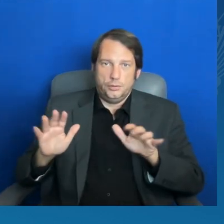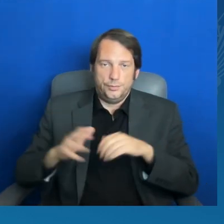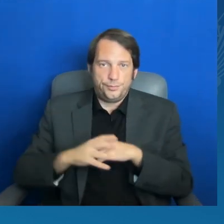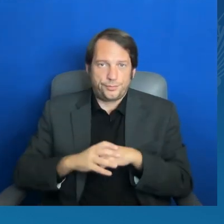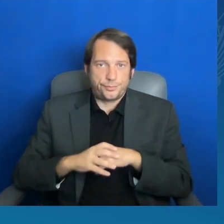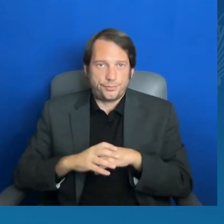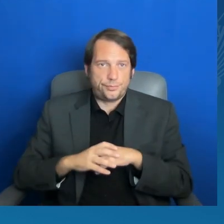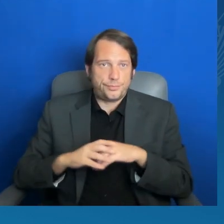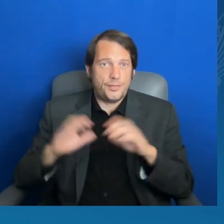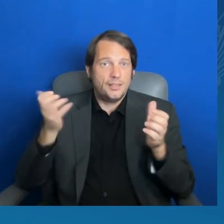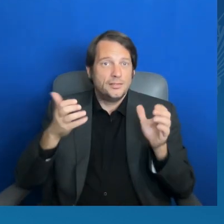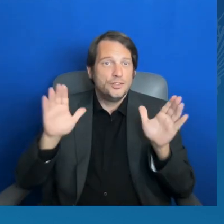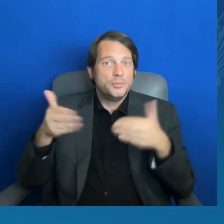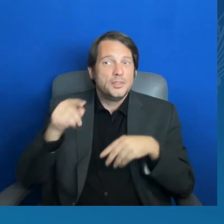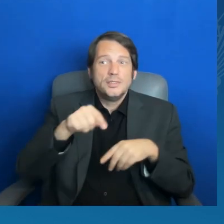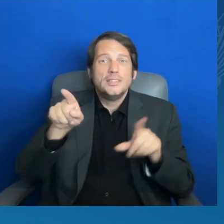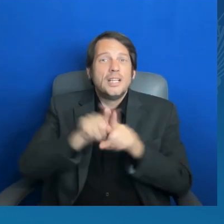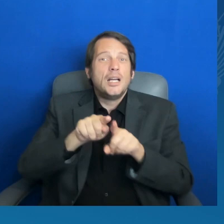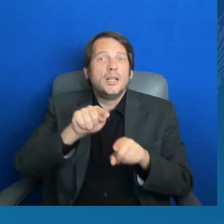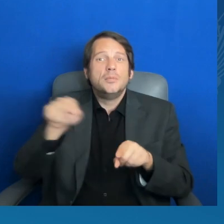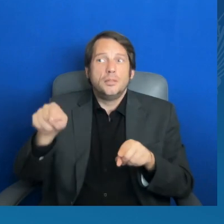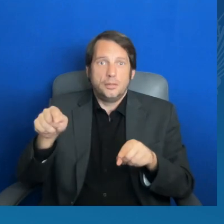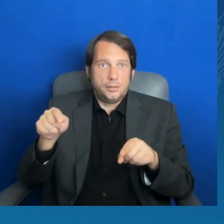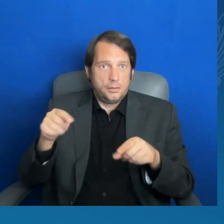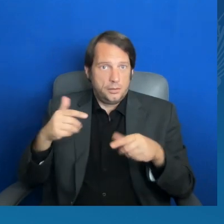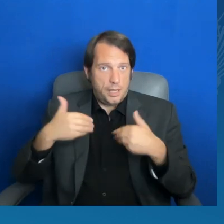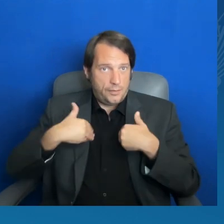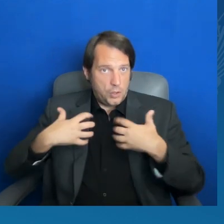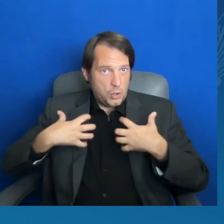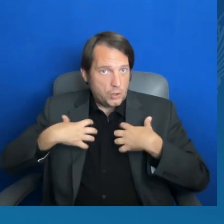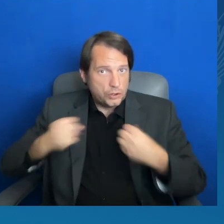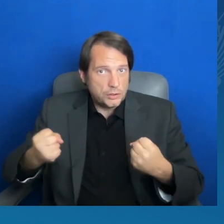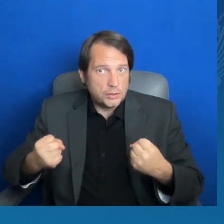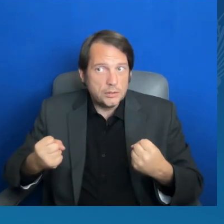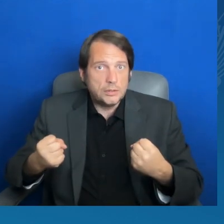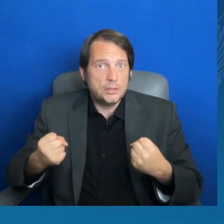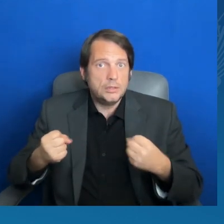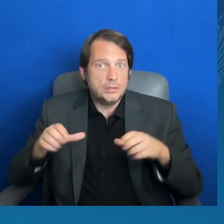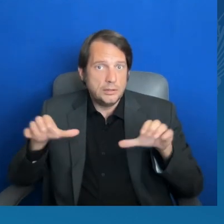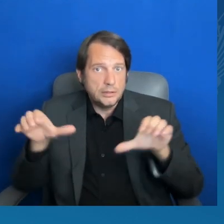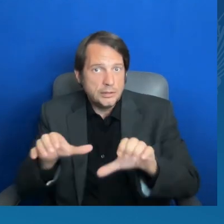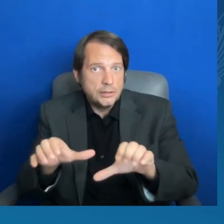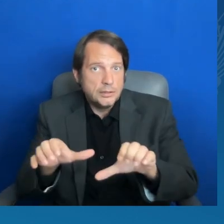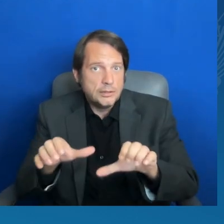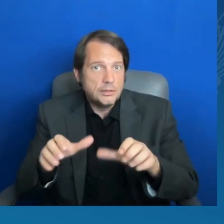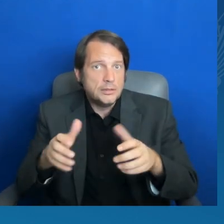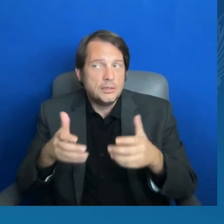"Well, you know, the solution here: Strap a gun to the teacher." Audience: Booo --